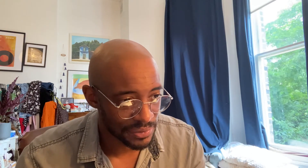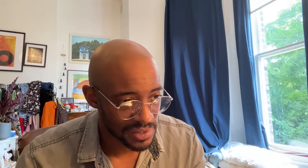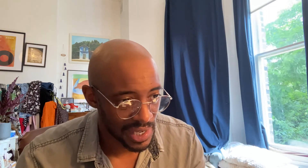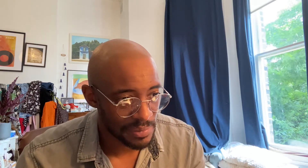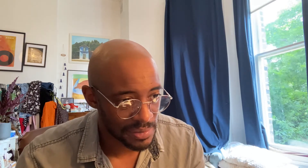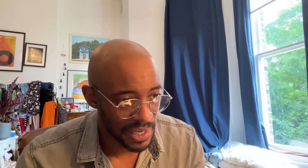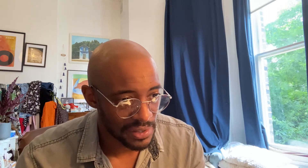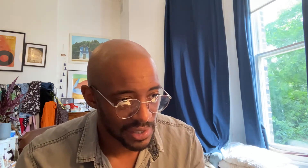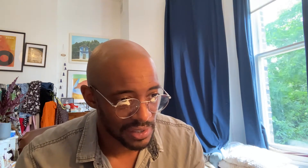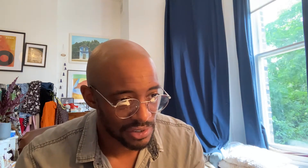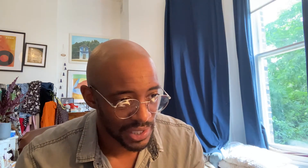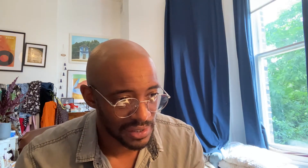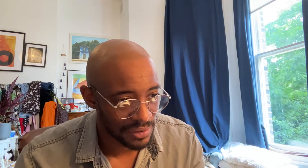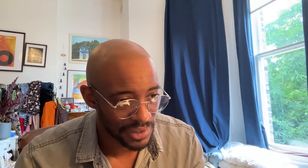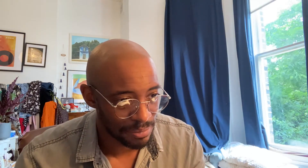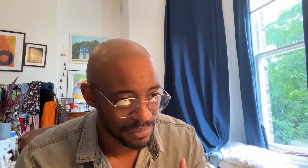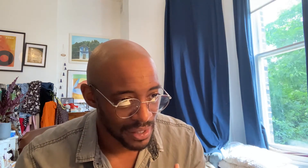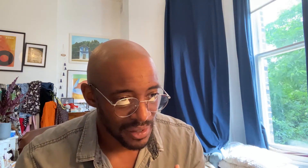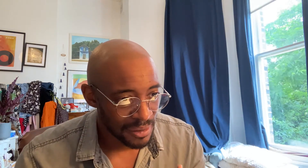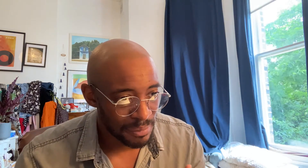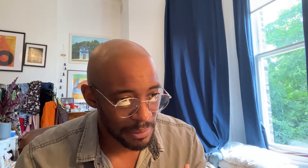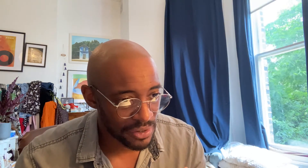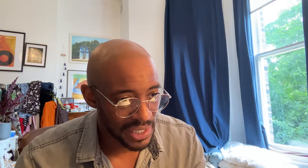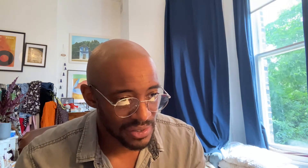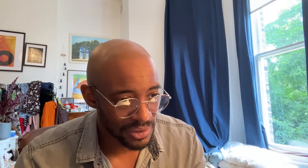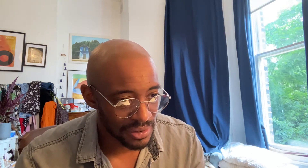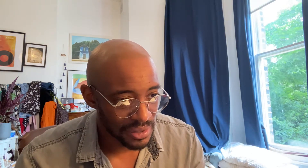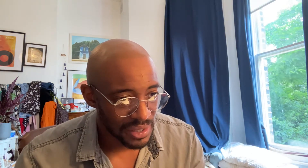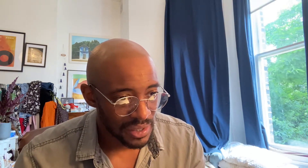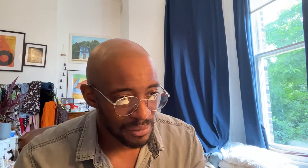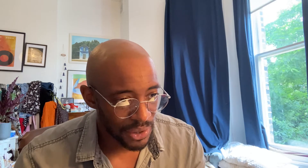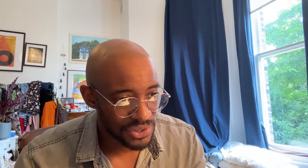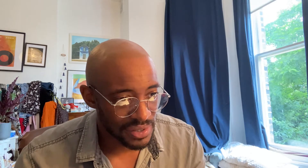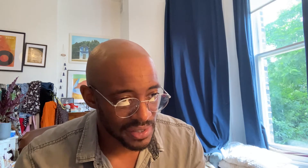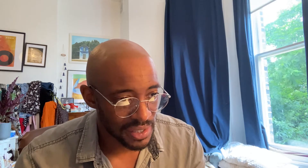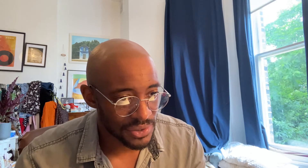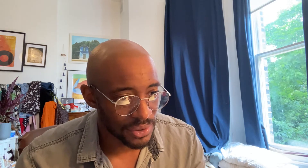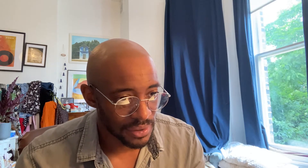of the same speech can trigger different memories or emotions in us all.